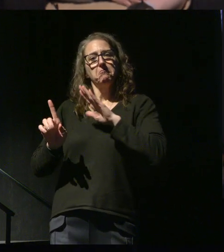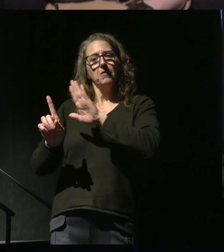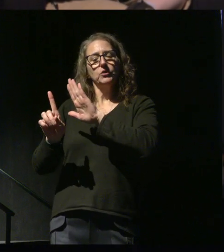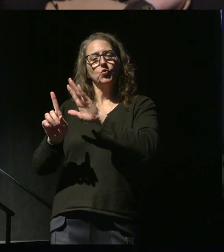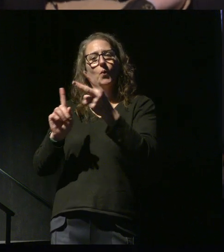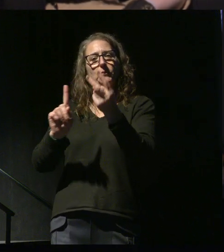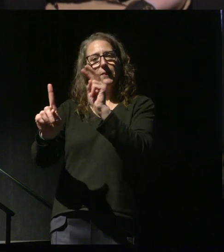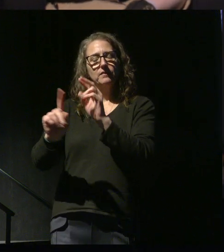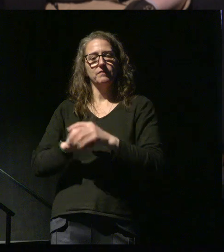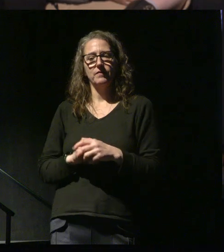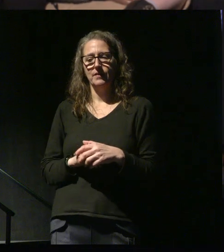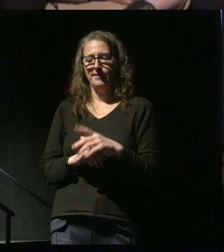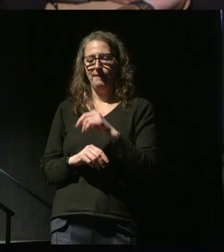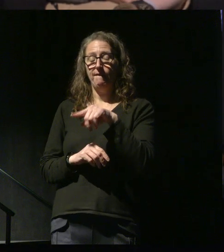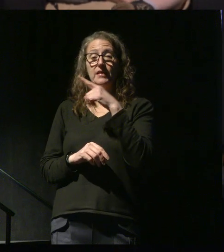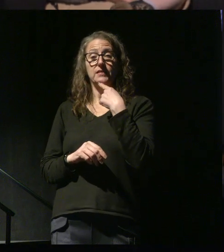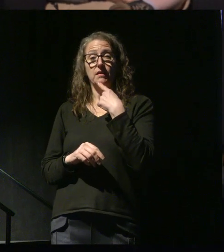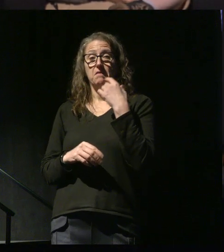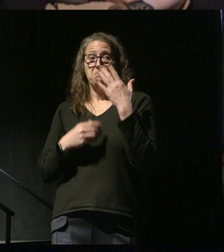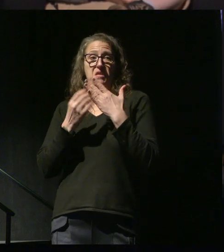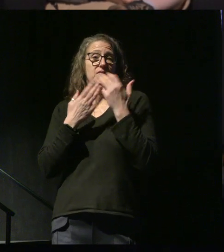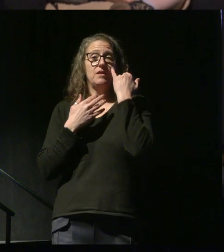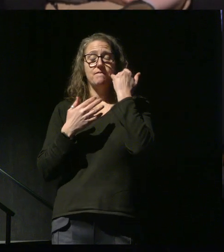You know, like, even if I feel differently,